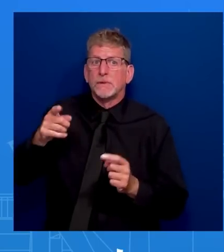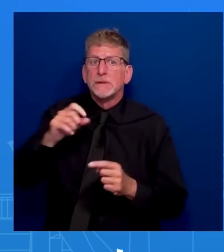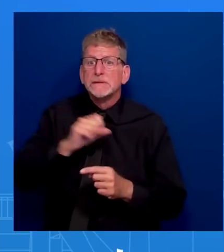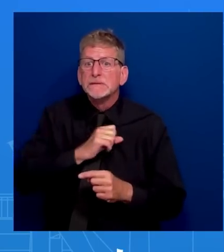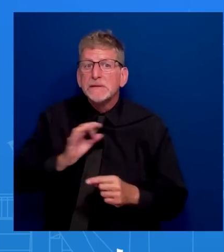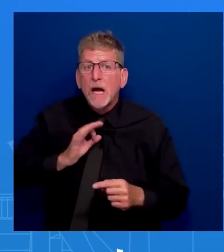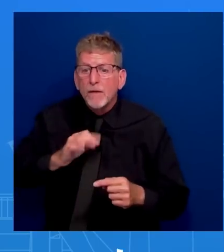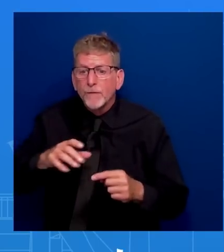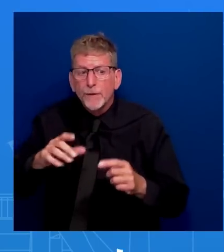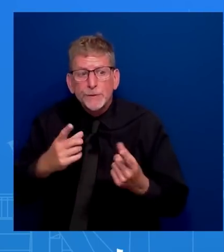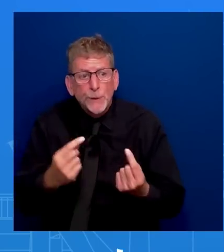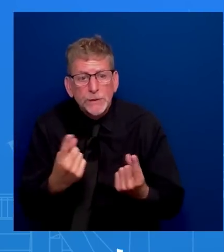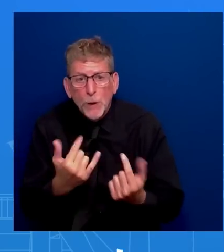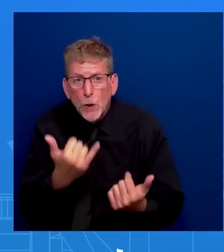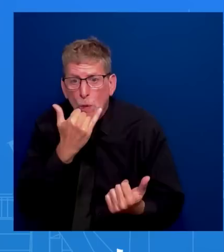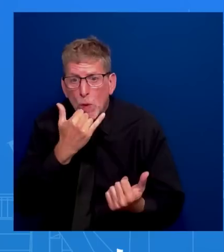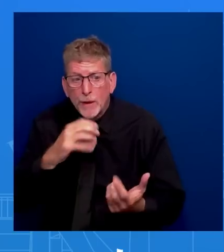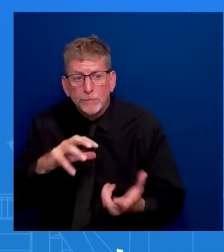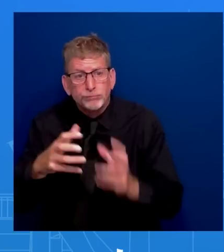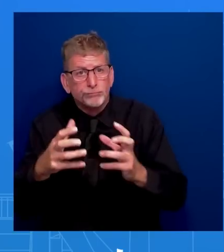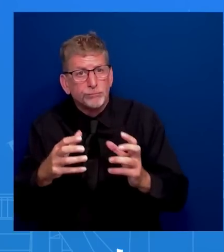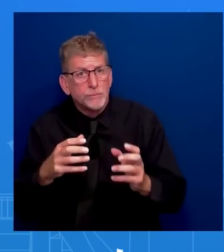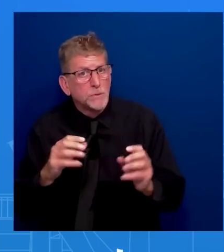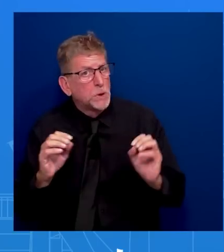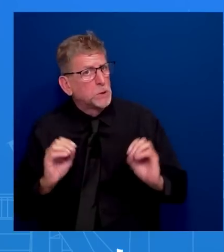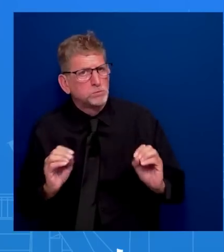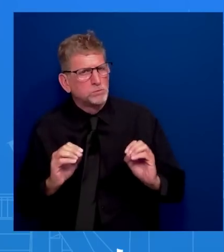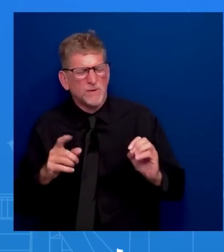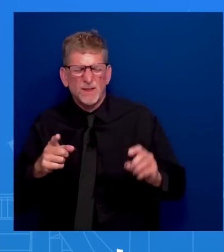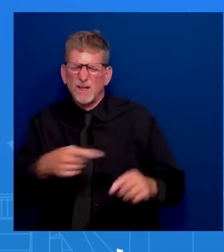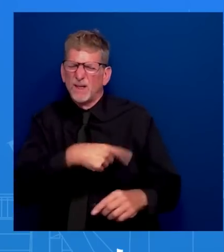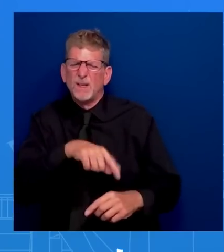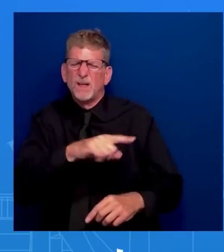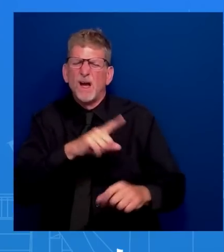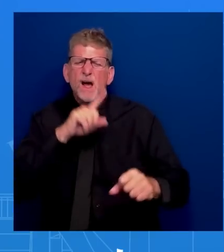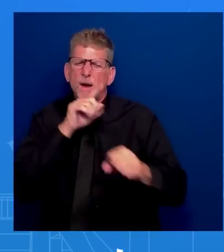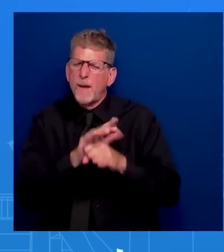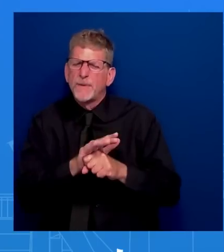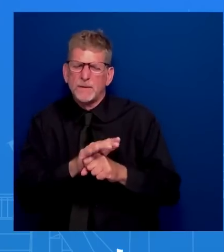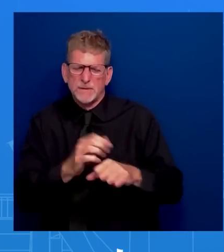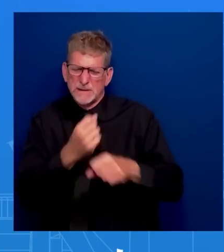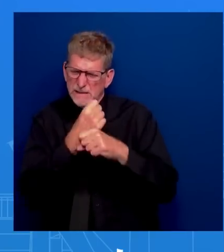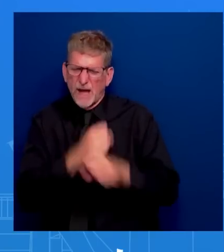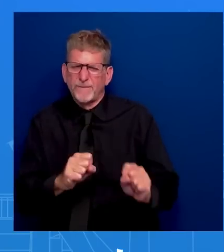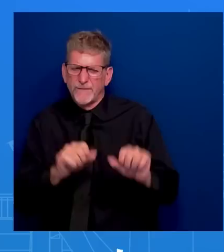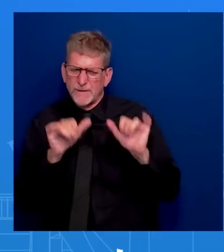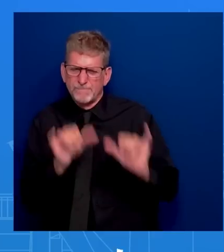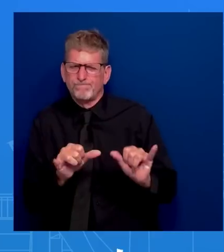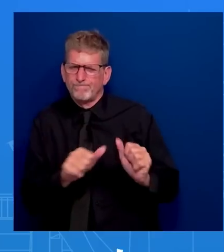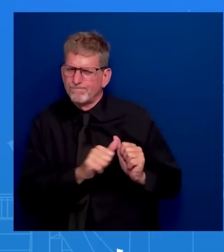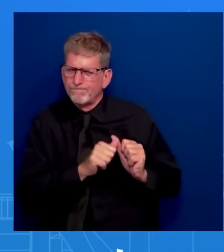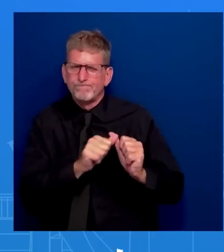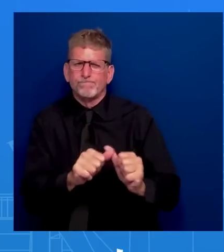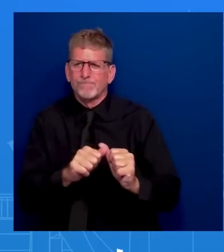under trying circumstances. Fighting near a nuclear plant is dangerous, and we continue to call on Russia